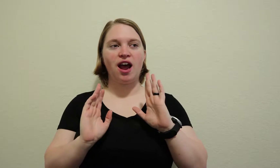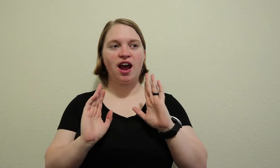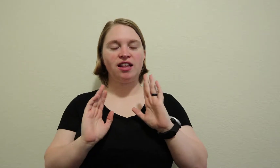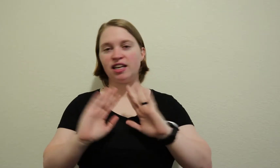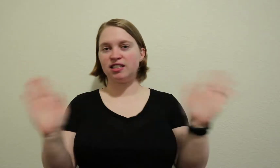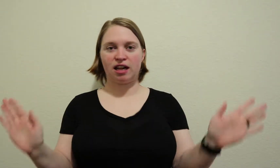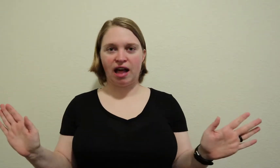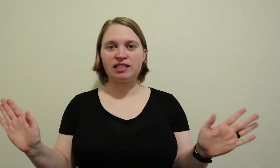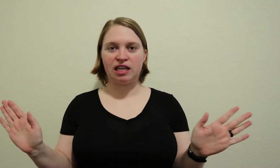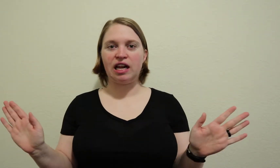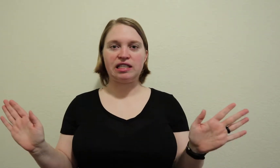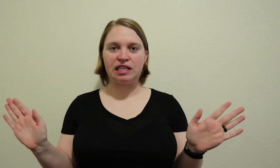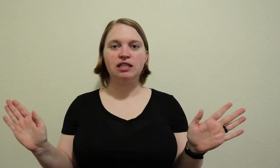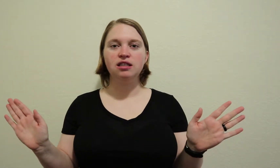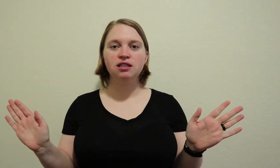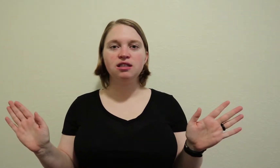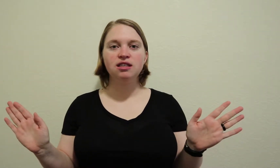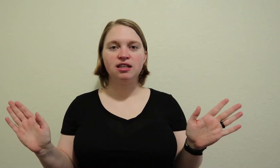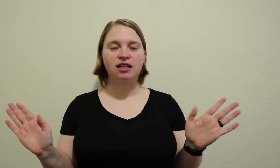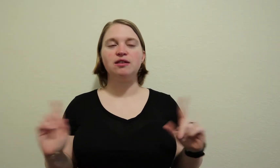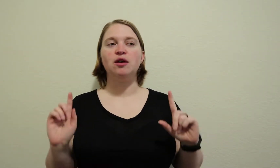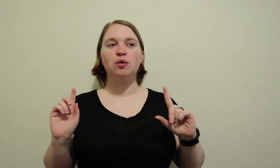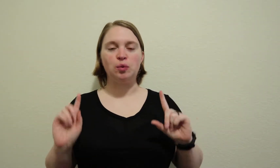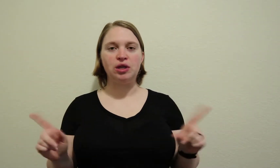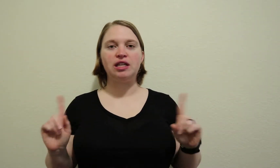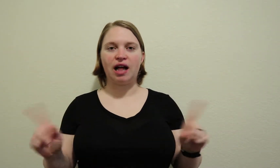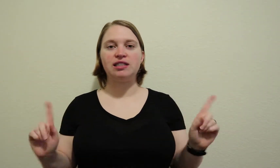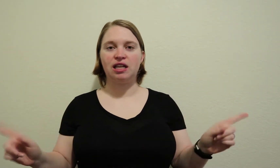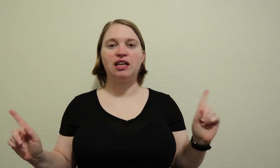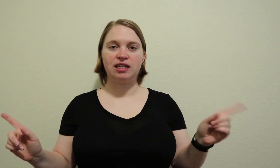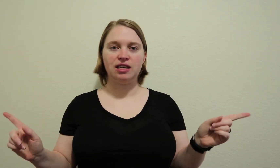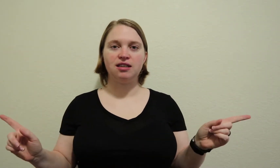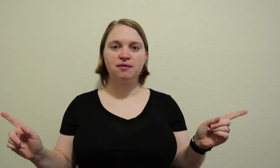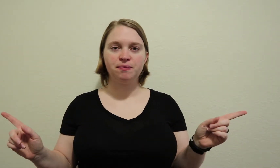and that's the last thing I need like really last thing I needed